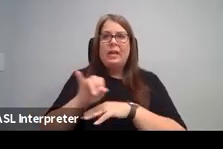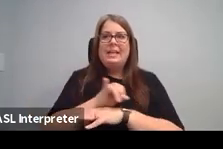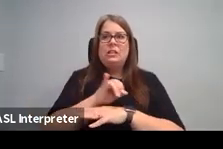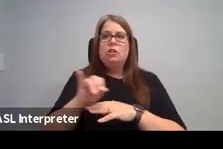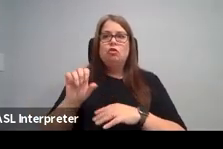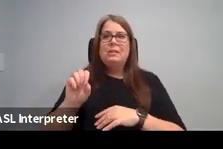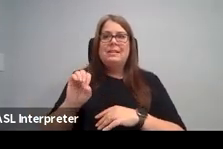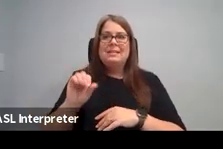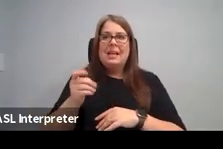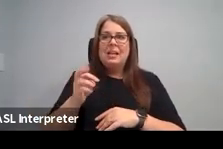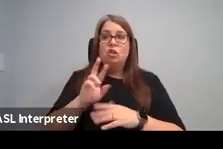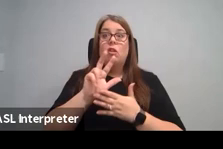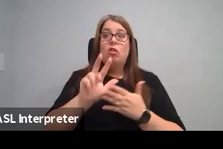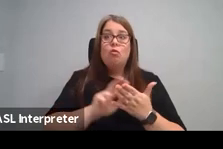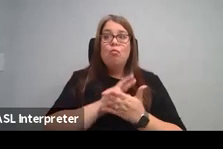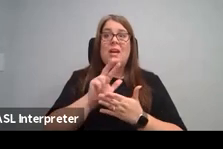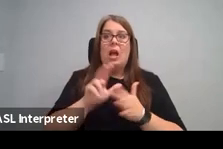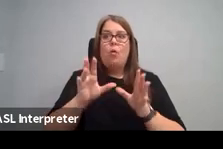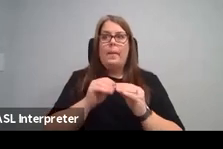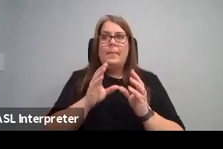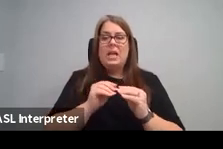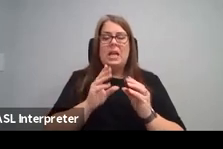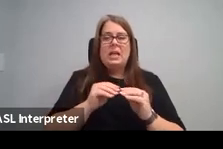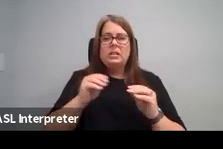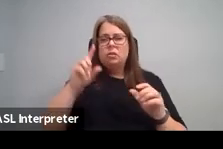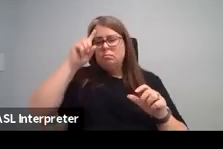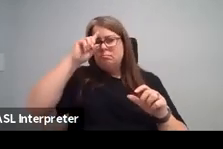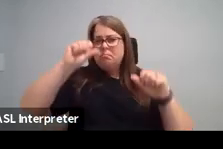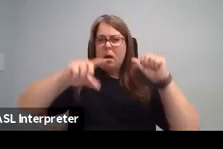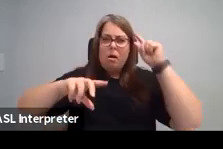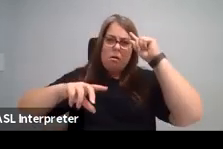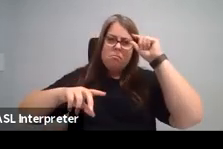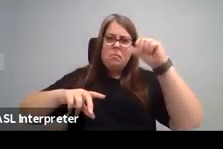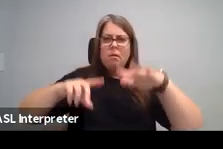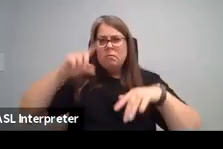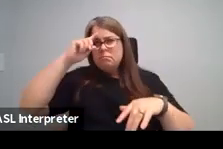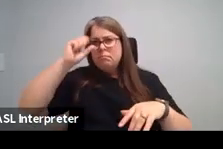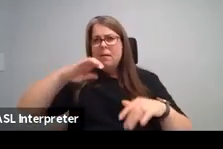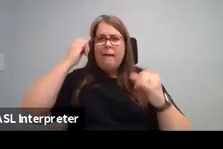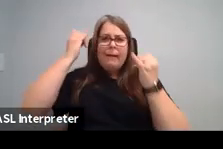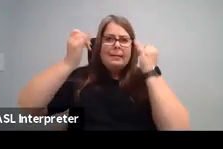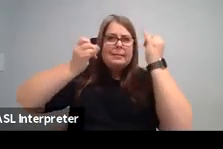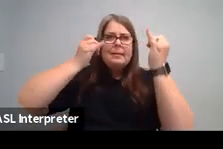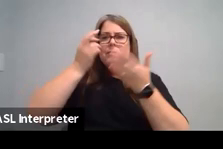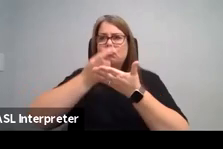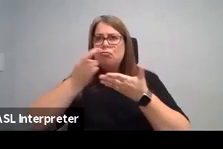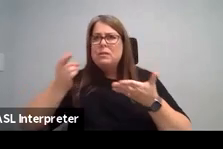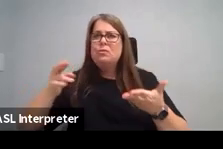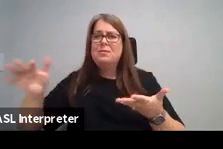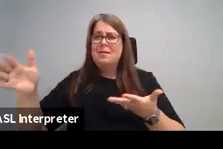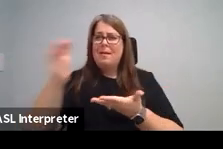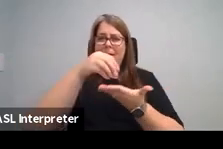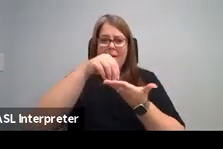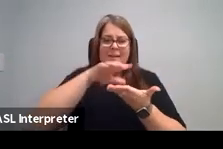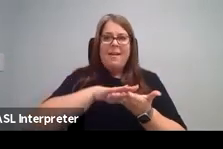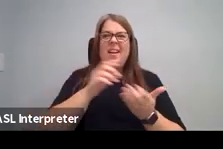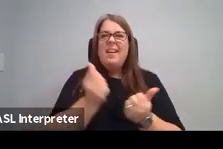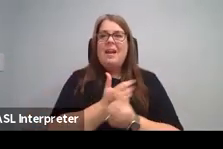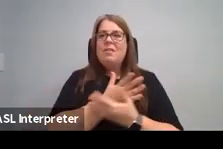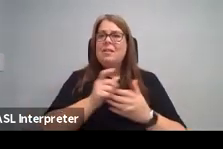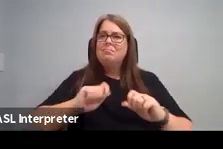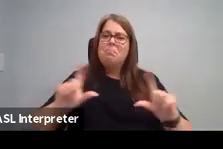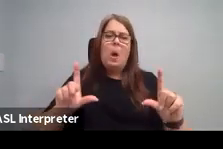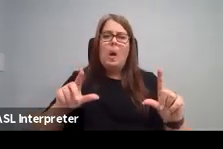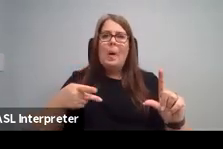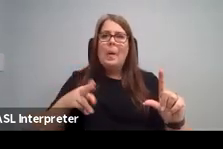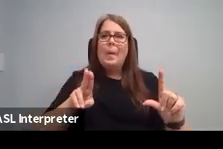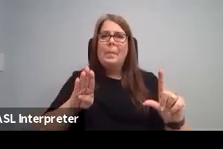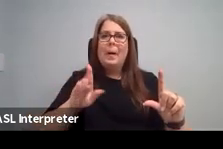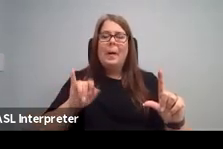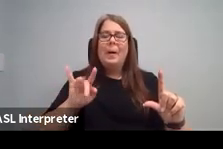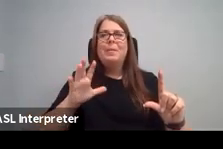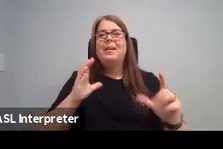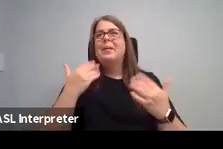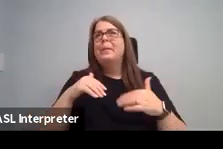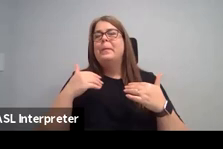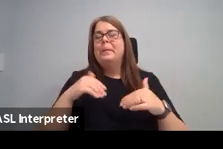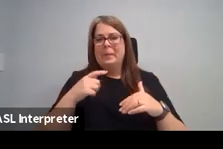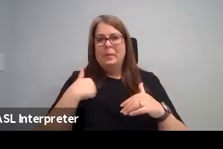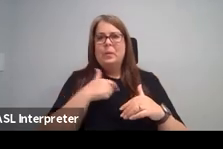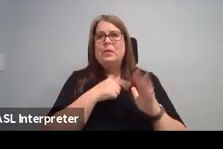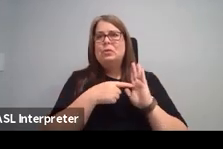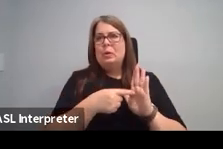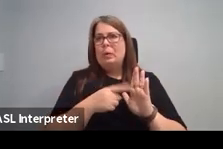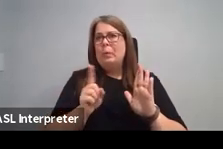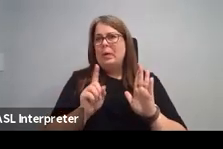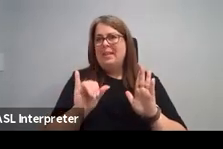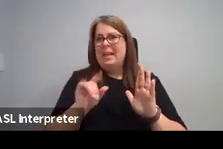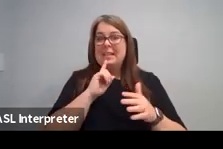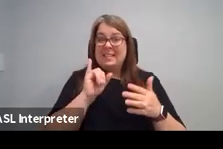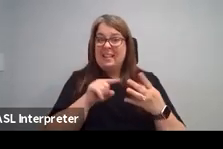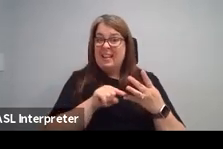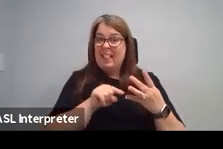Allison Frenzel : Meetings to pull the resources and pull their ideas and capture them all of that is public. And so we will show you what that looks like and where that lives. Is that the last bullet, I believe so.